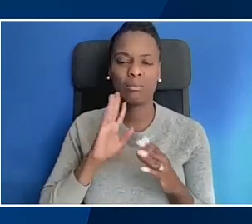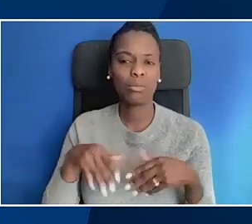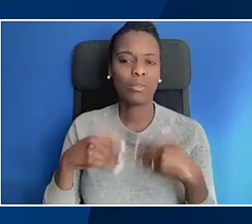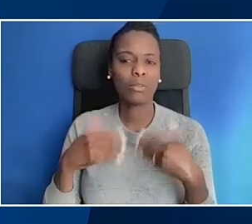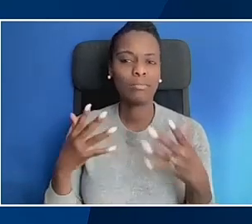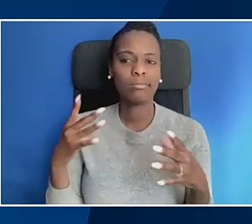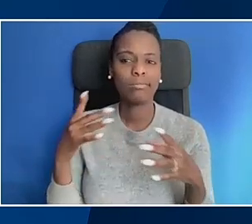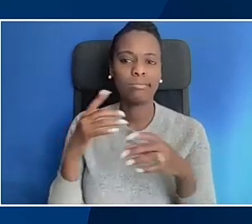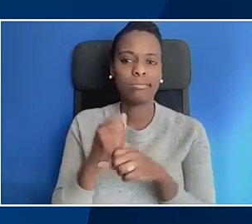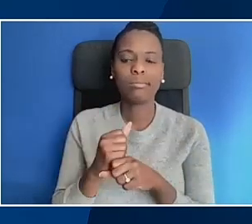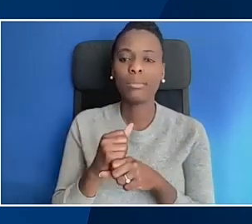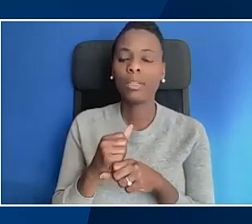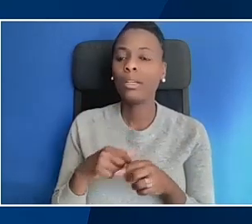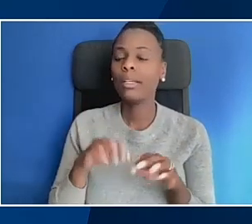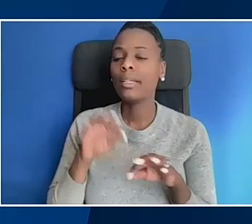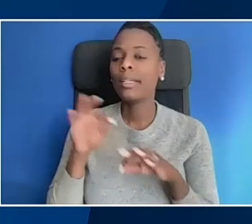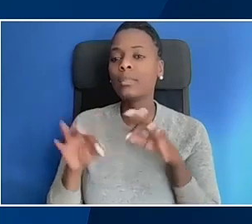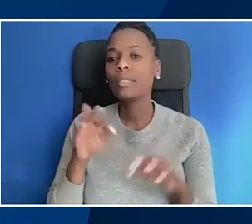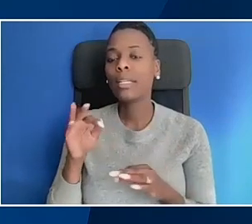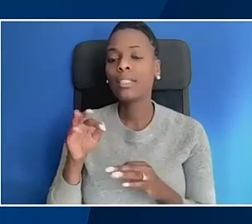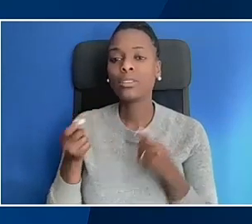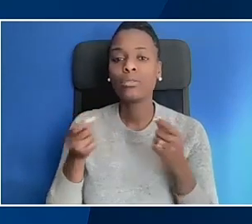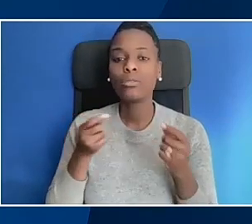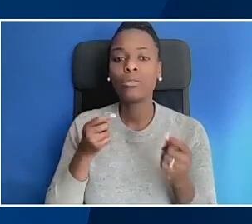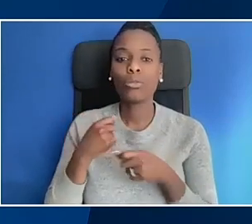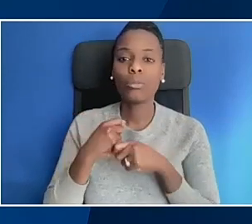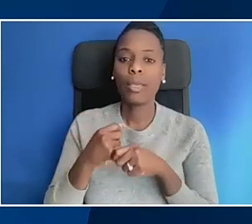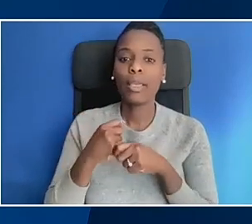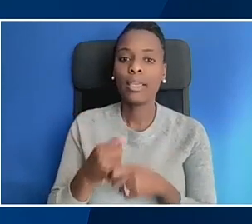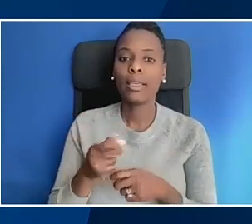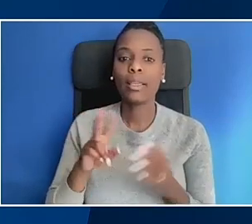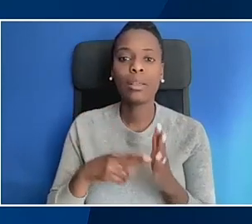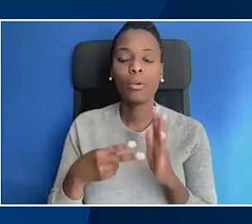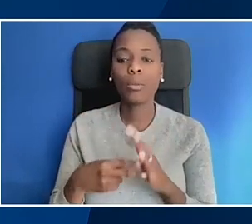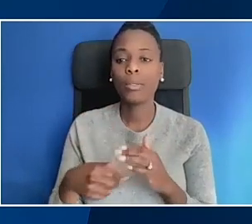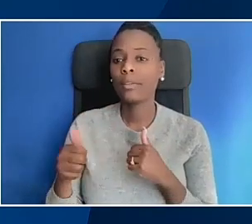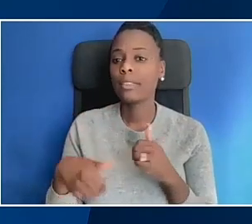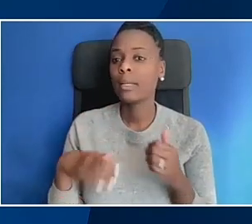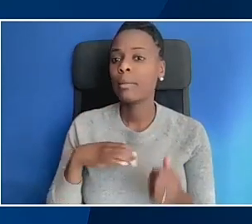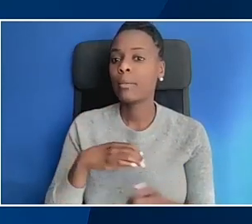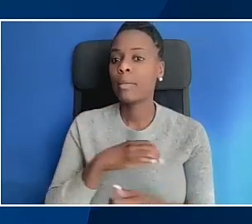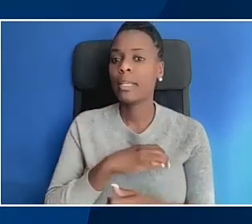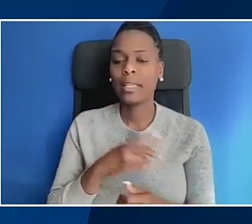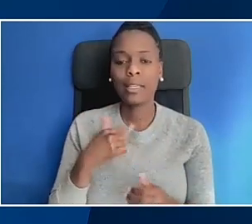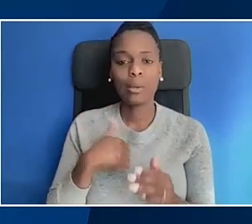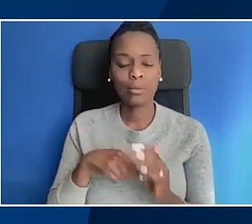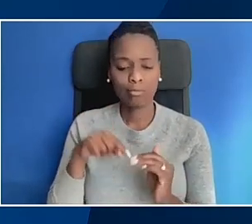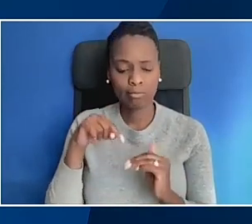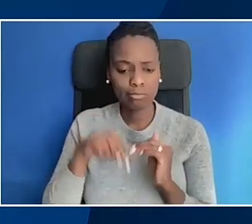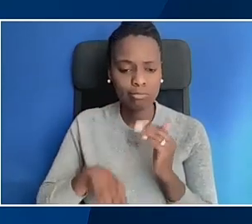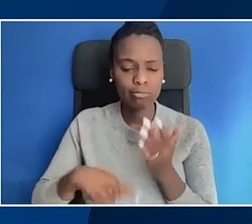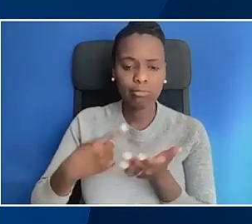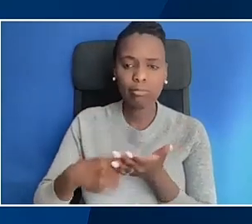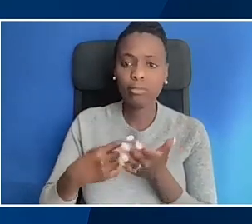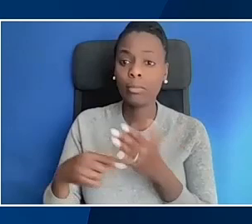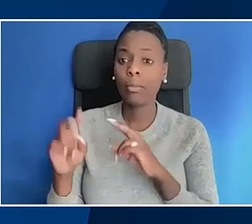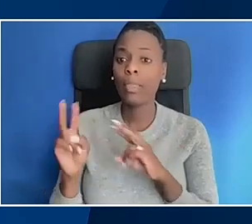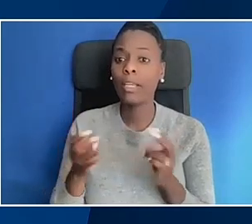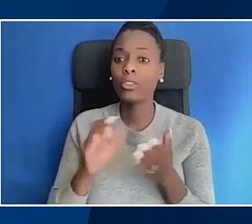The purpose of the subcommittee. And we took a deep dive into the issue paper and had really great discussions. We won't go back through it all today.